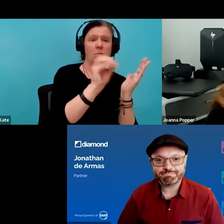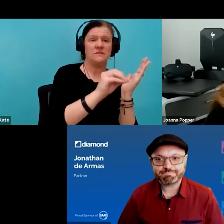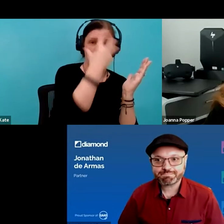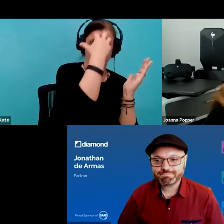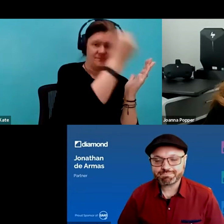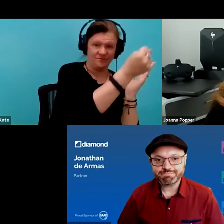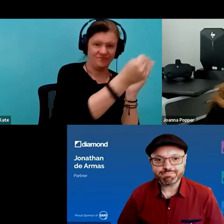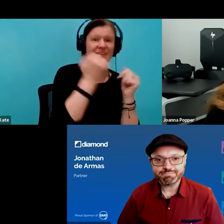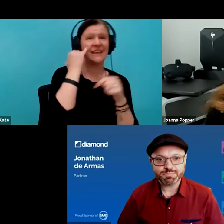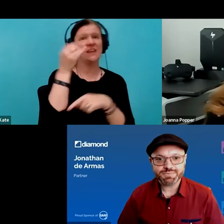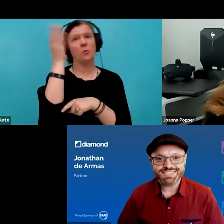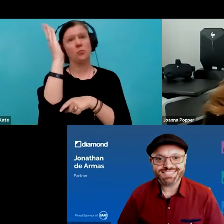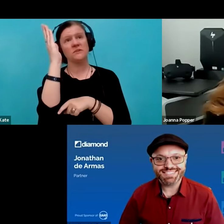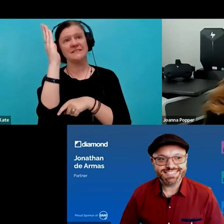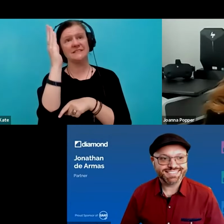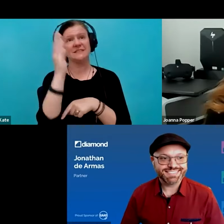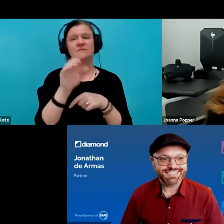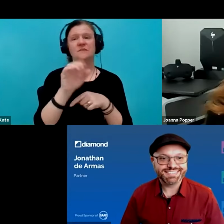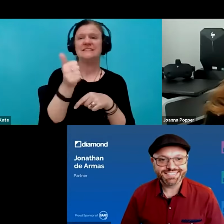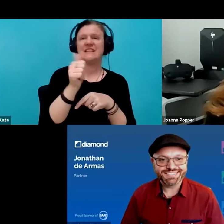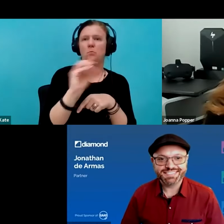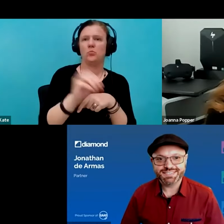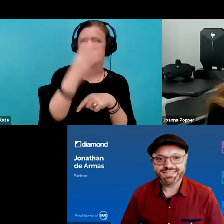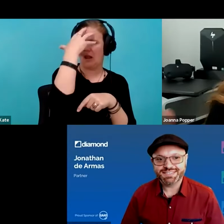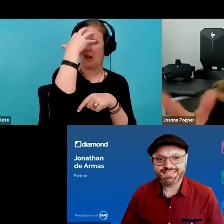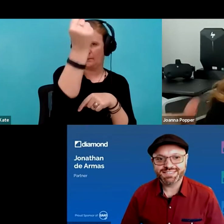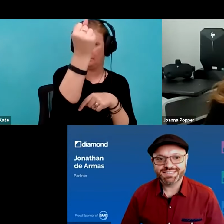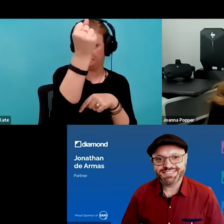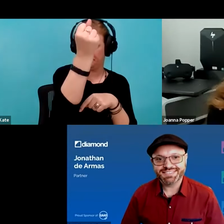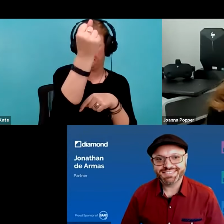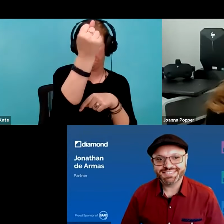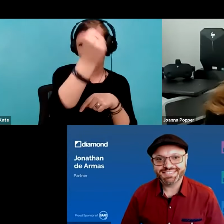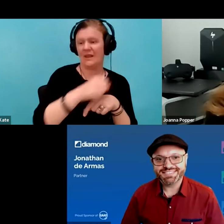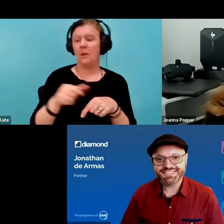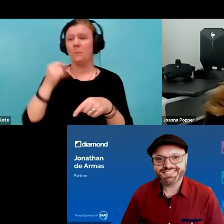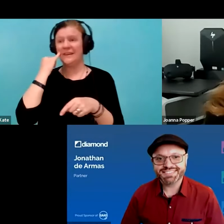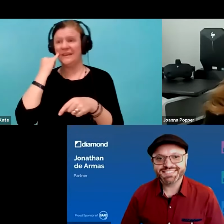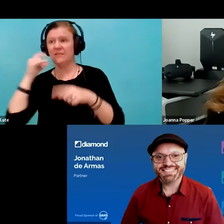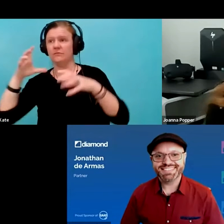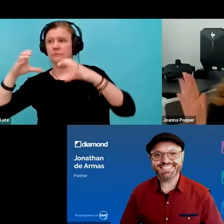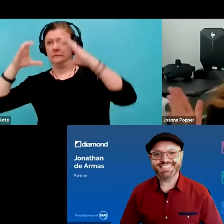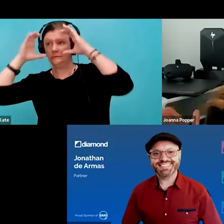presentation like this one you have 10% retention. So everyone remember Joanna Popper: Which 10% they're going to want to keep because that's, that's